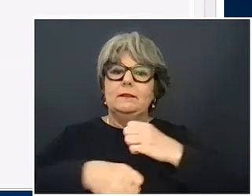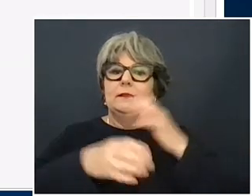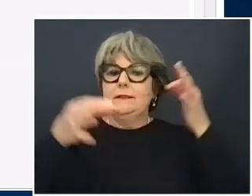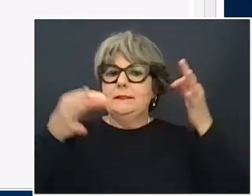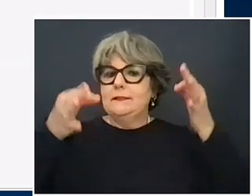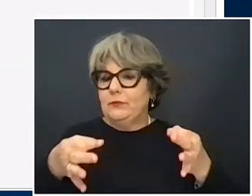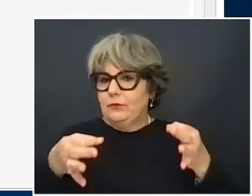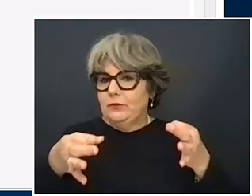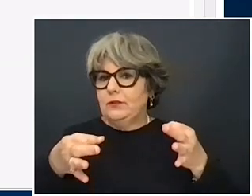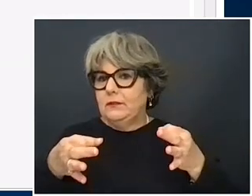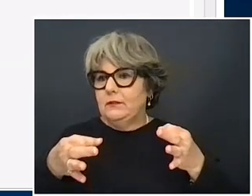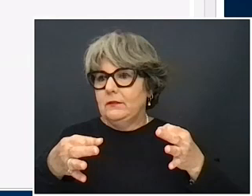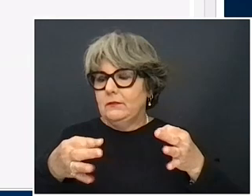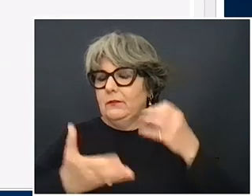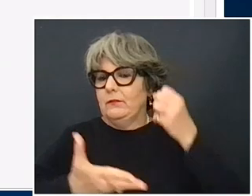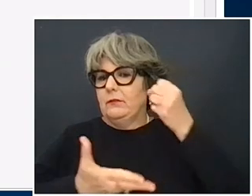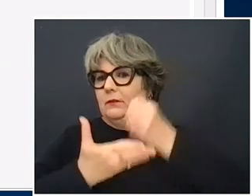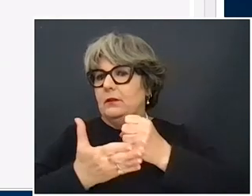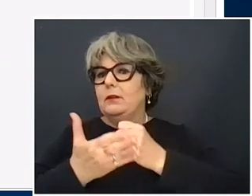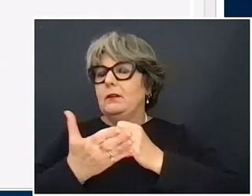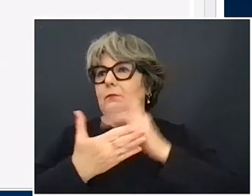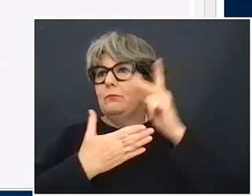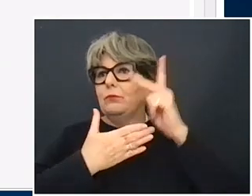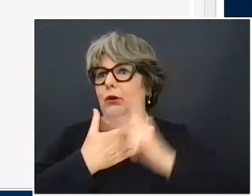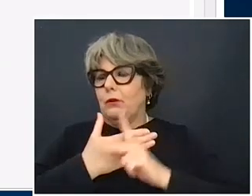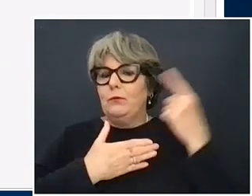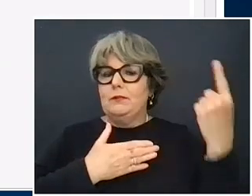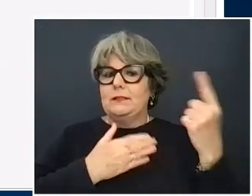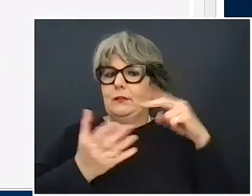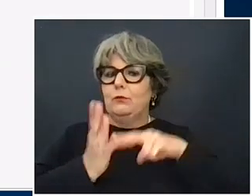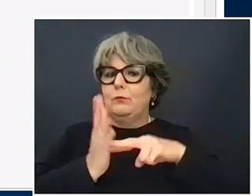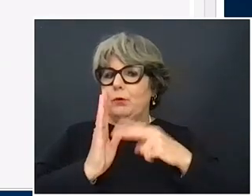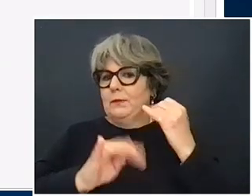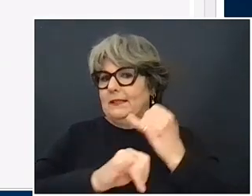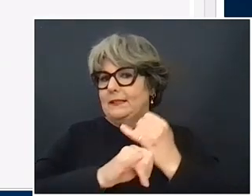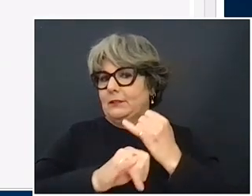programs or single-purpose institutions. So again, the definition of educator.